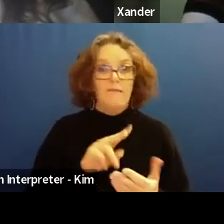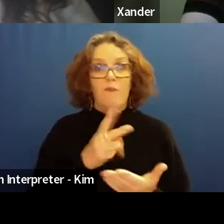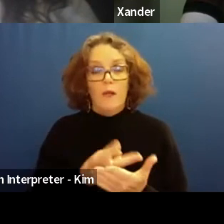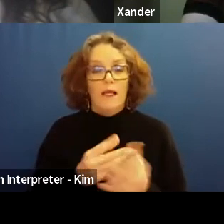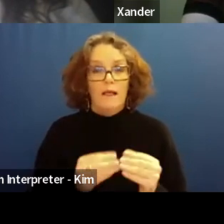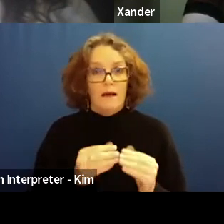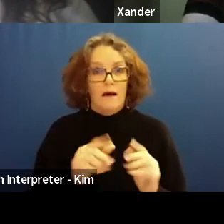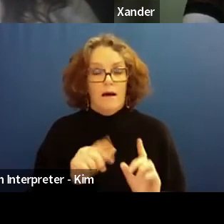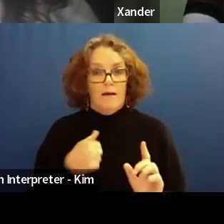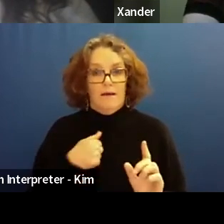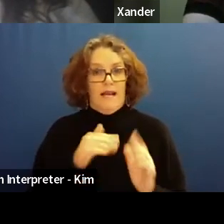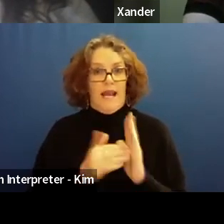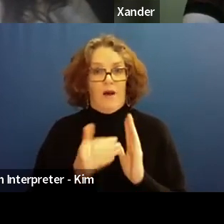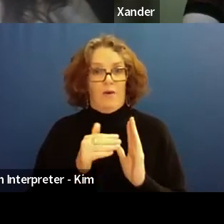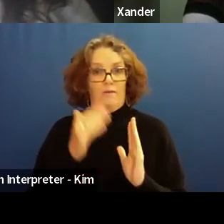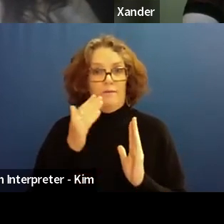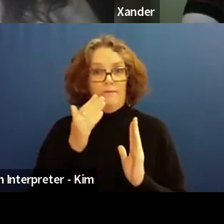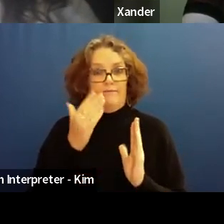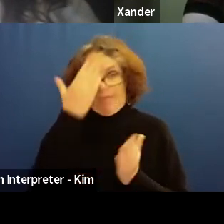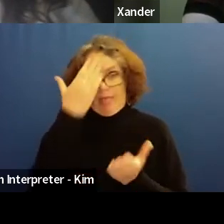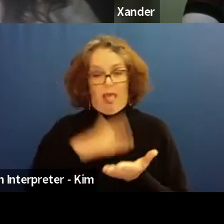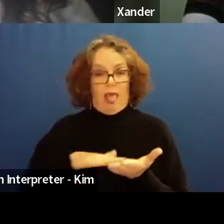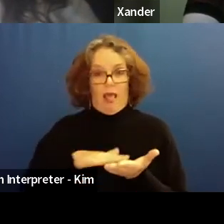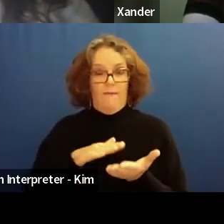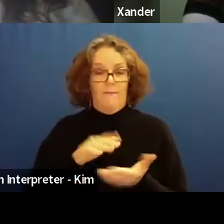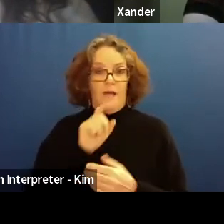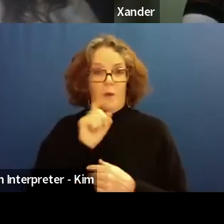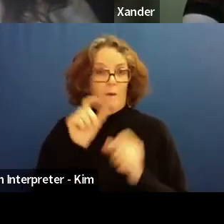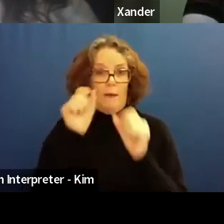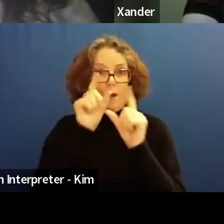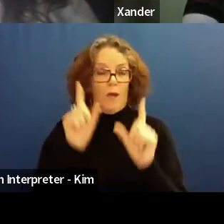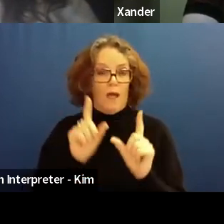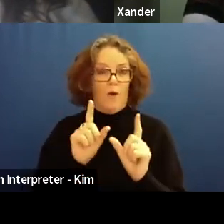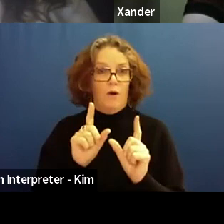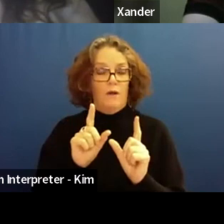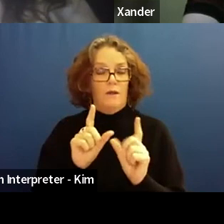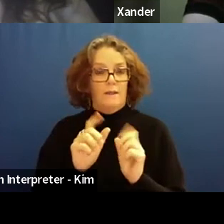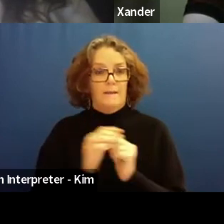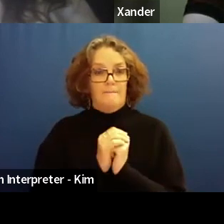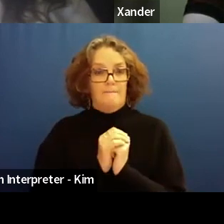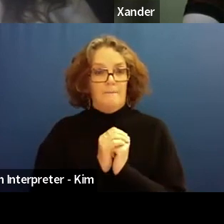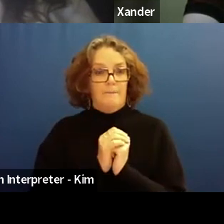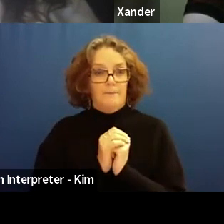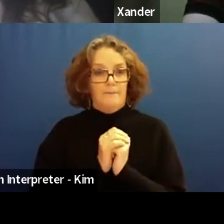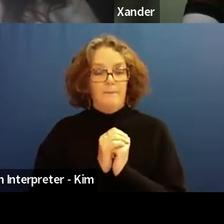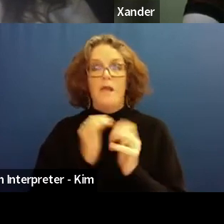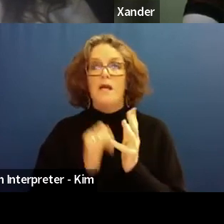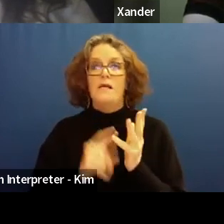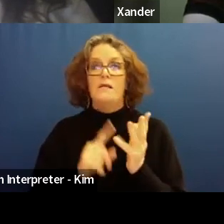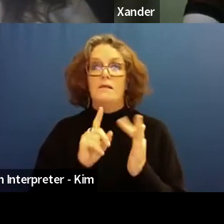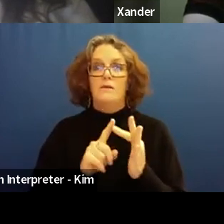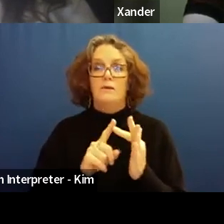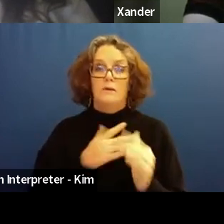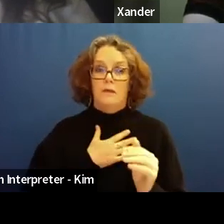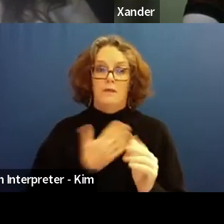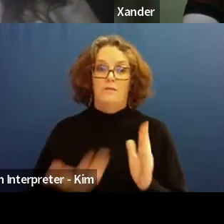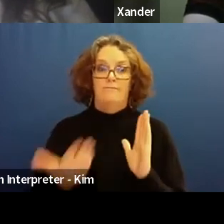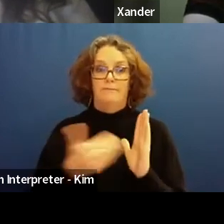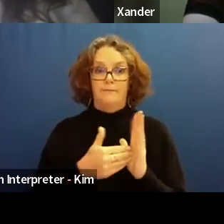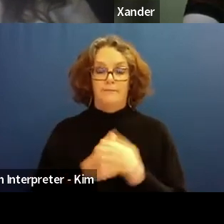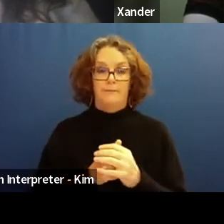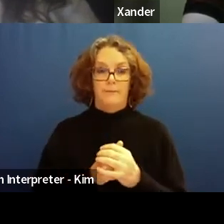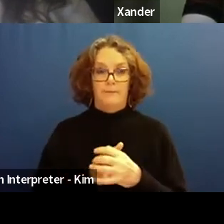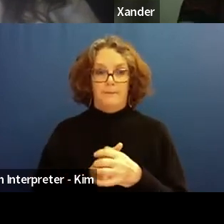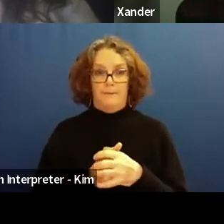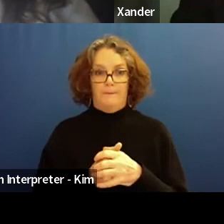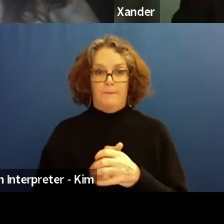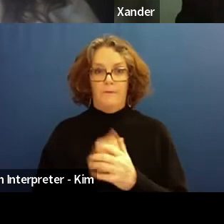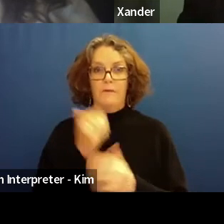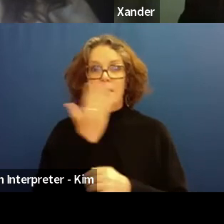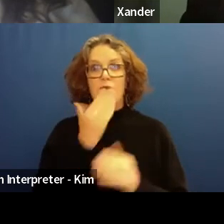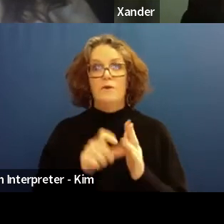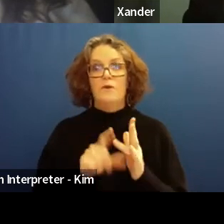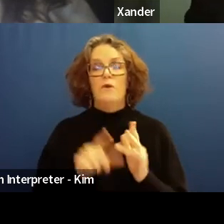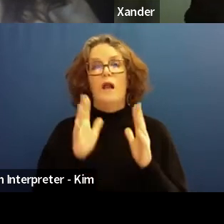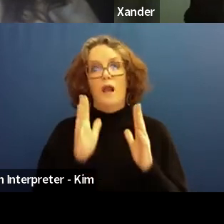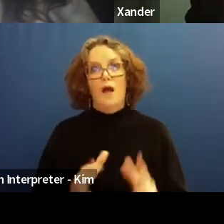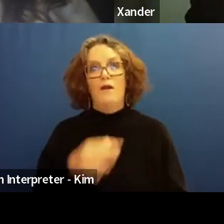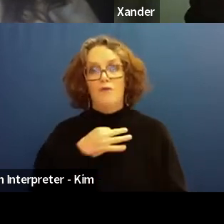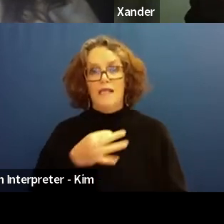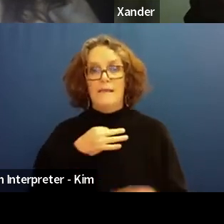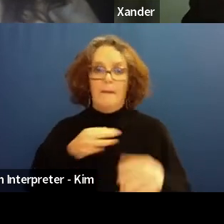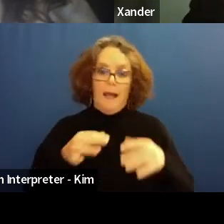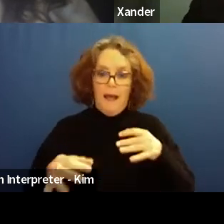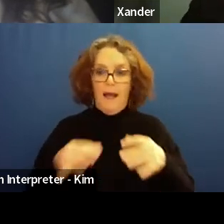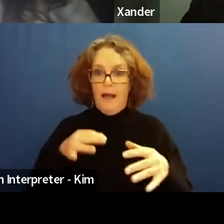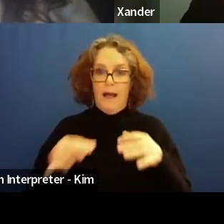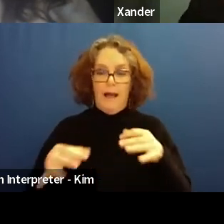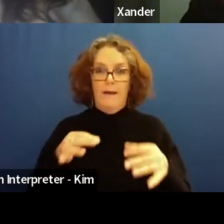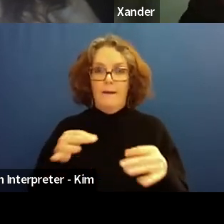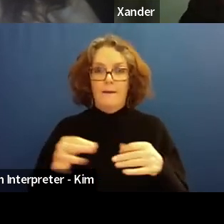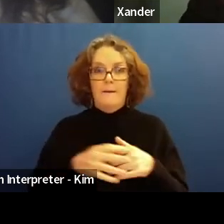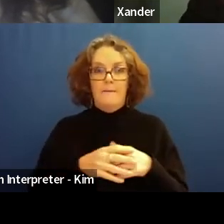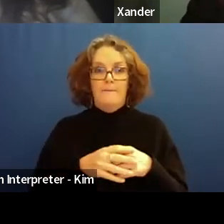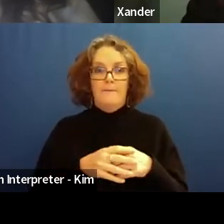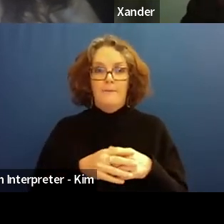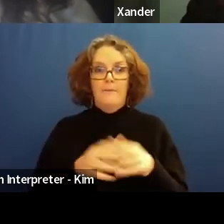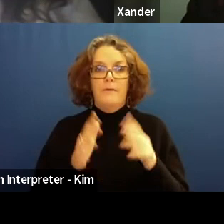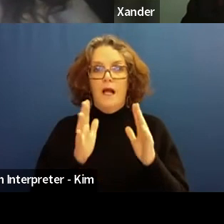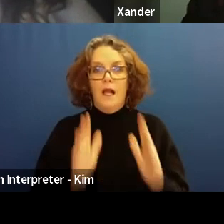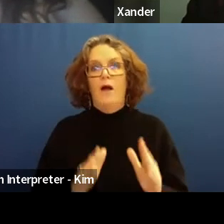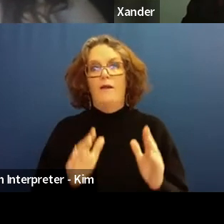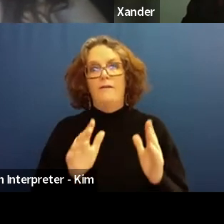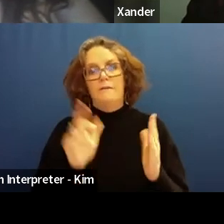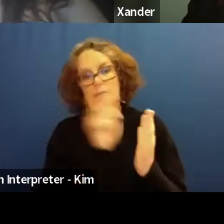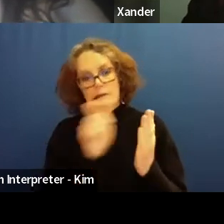I was just going to add that one thing, schools do a lot of risk planning, obviously, and a lot of sort of form filling and discussions about risk etc.